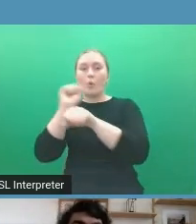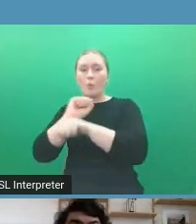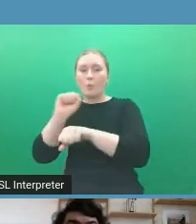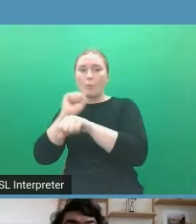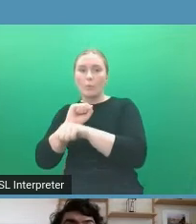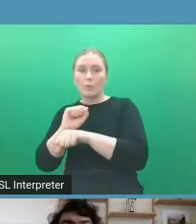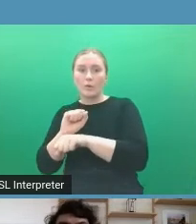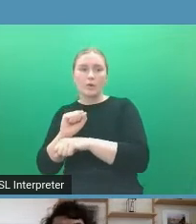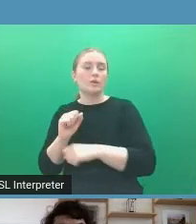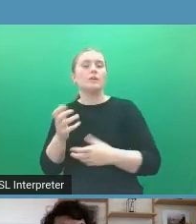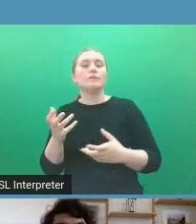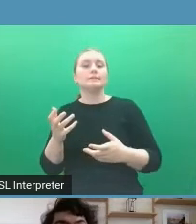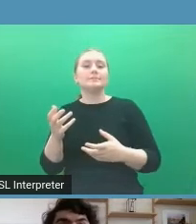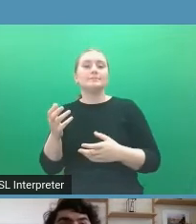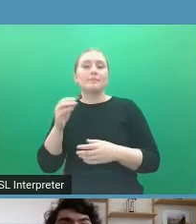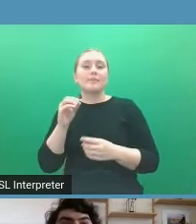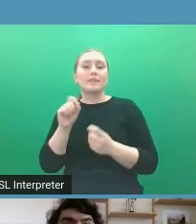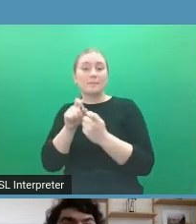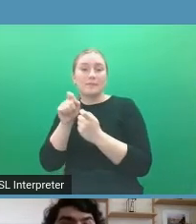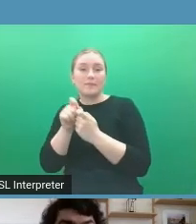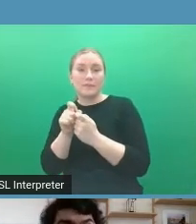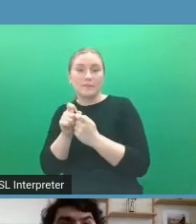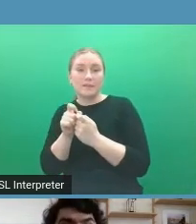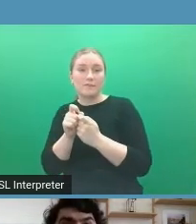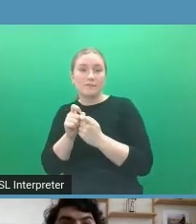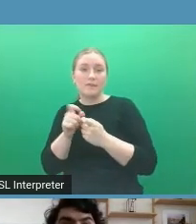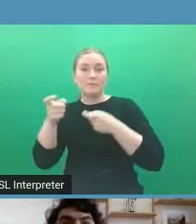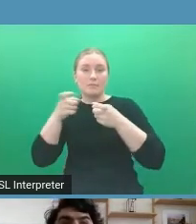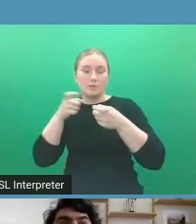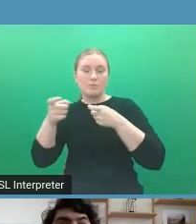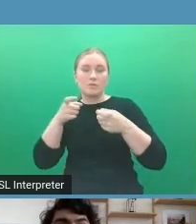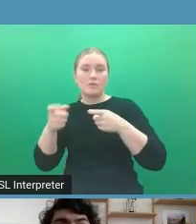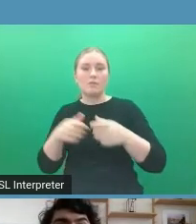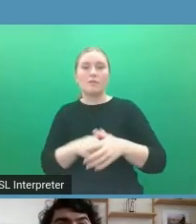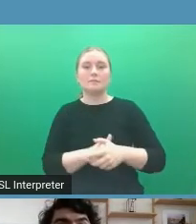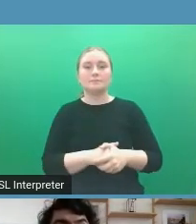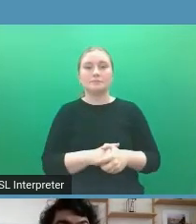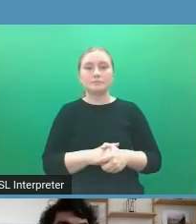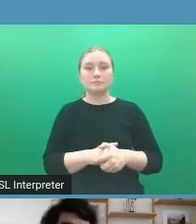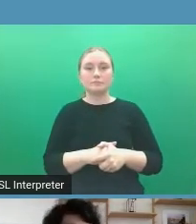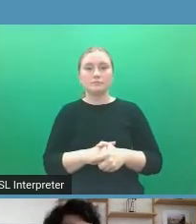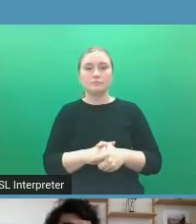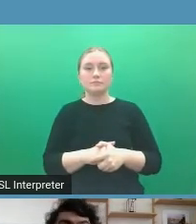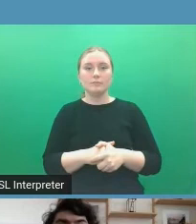or something very complicated like back-end software that museums use from TMS and other